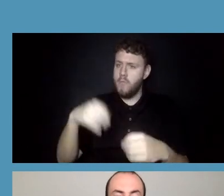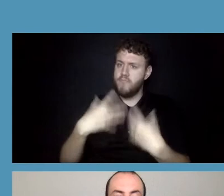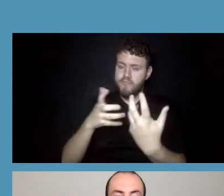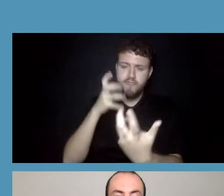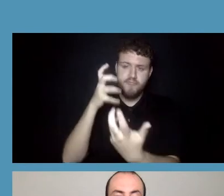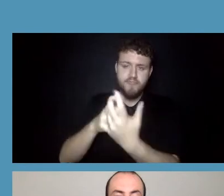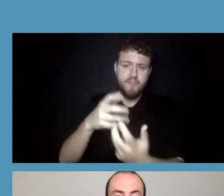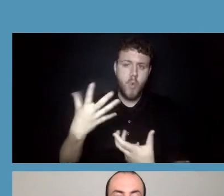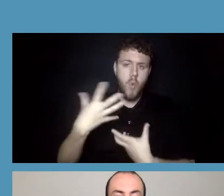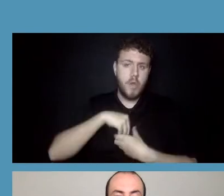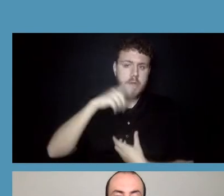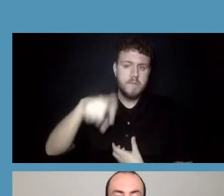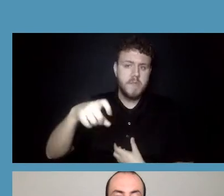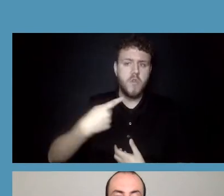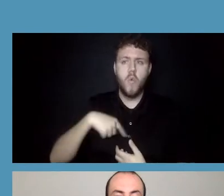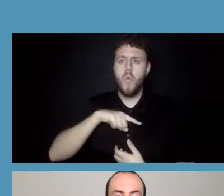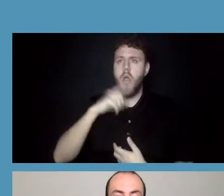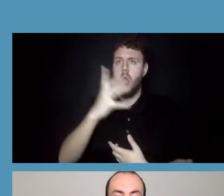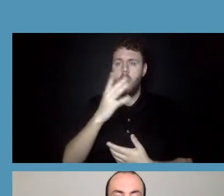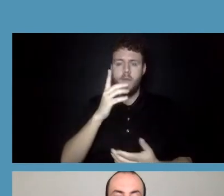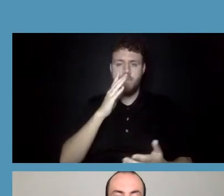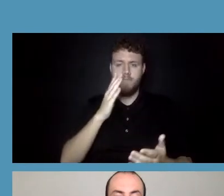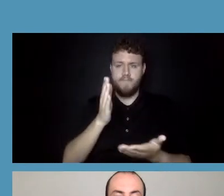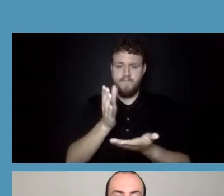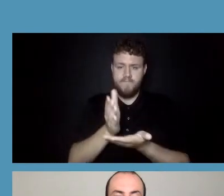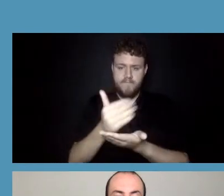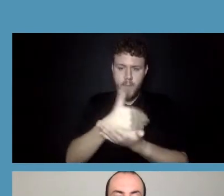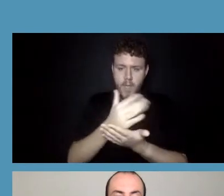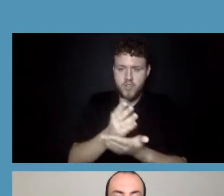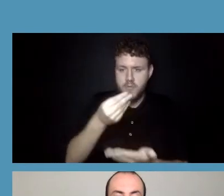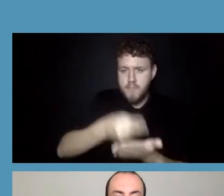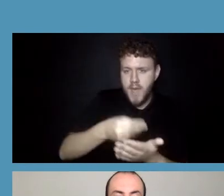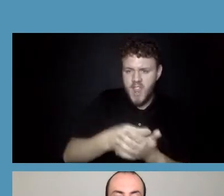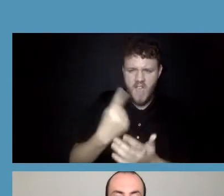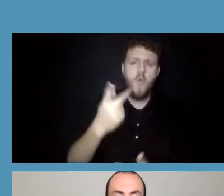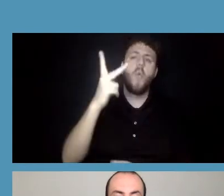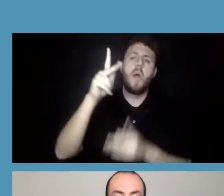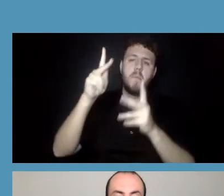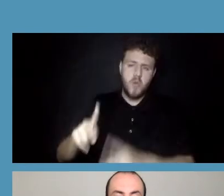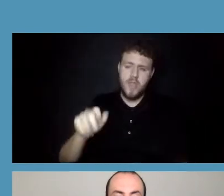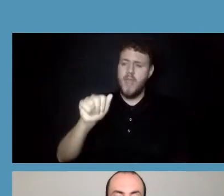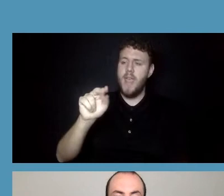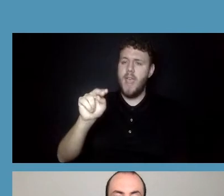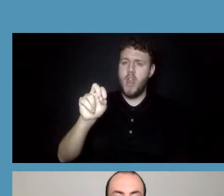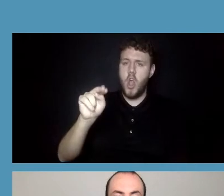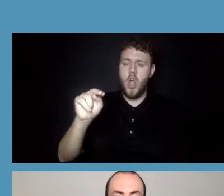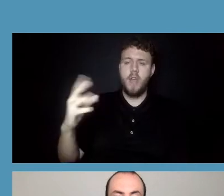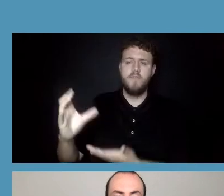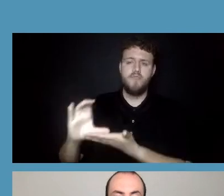we allocated money for" we had an anonymous donor who funded the entire thing because